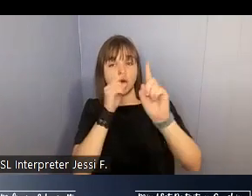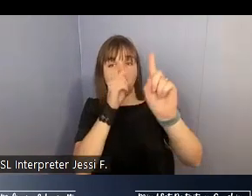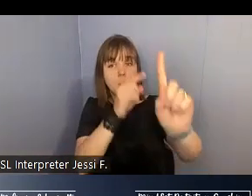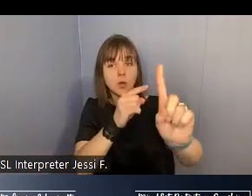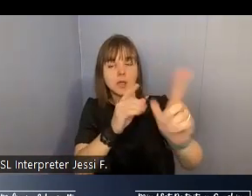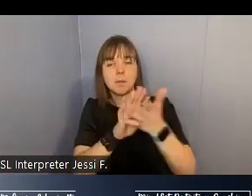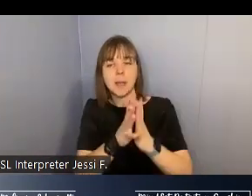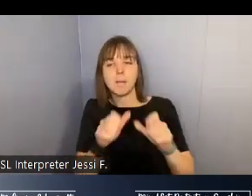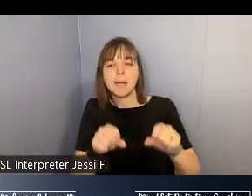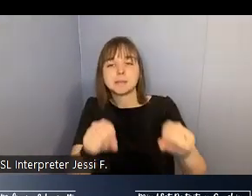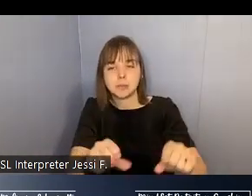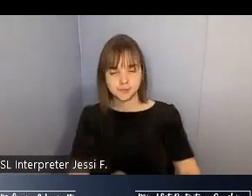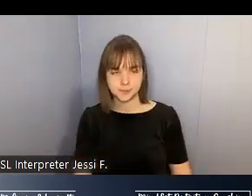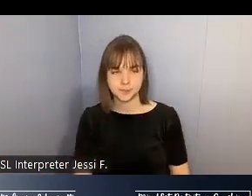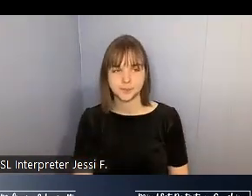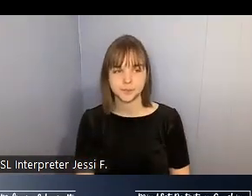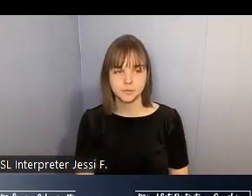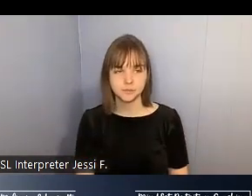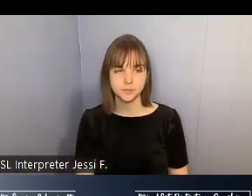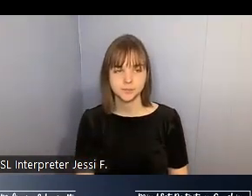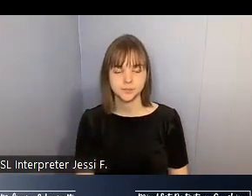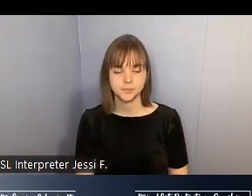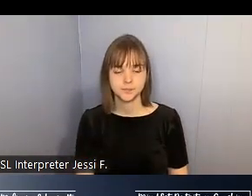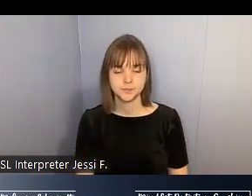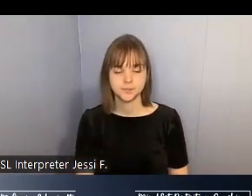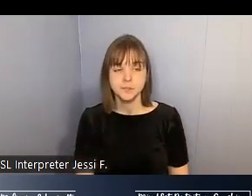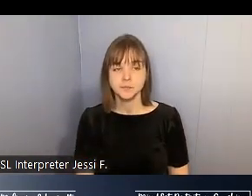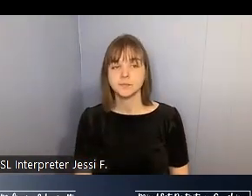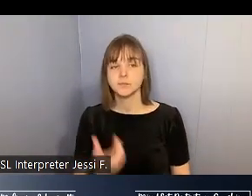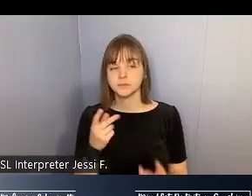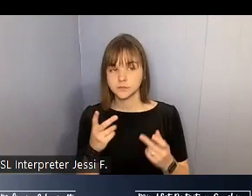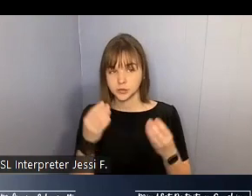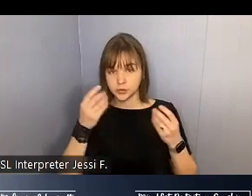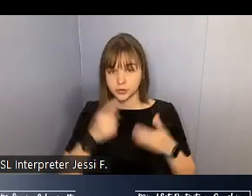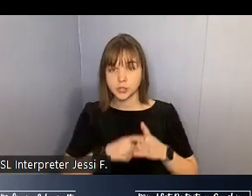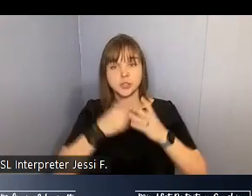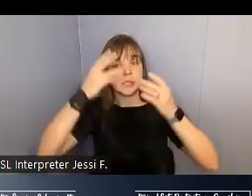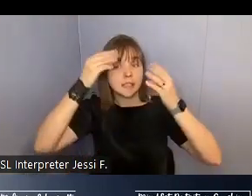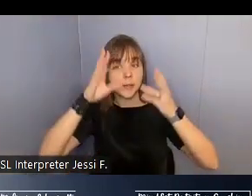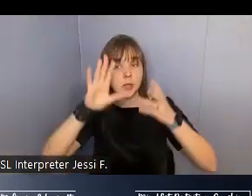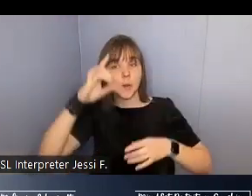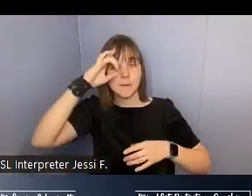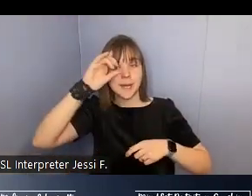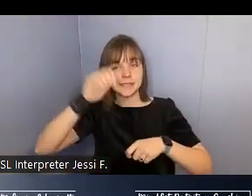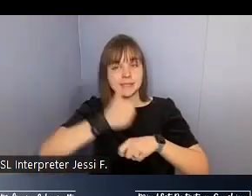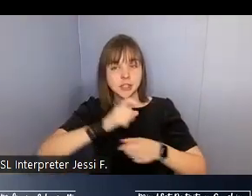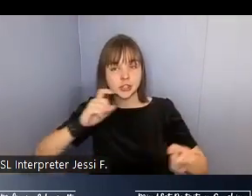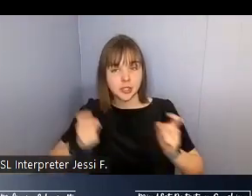And as we're starting to think about these mindset shifts, these are some great places where you can start and ask yourself some good questions.